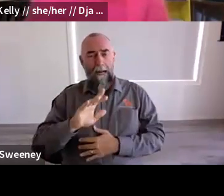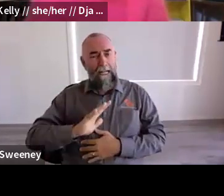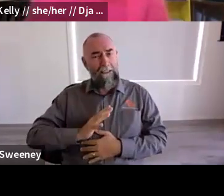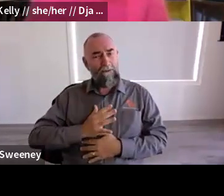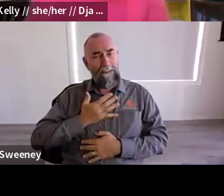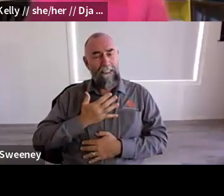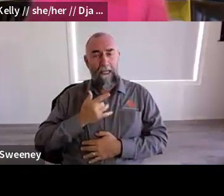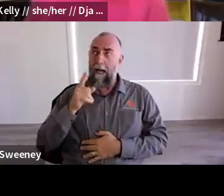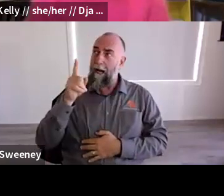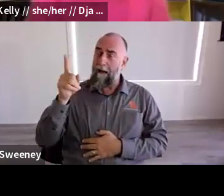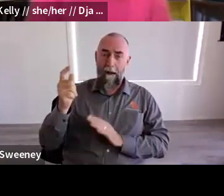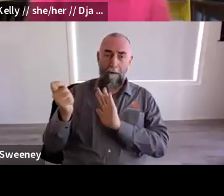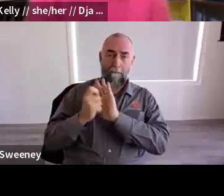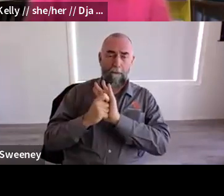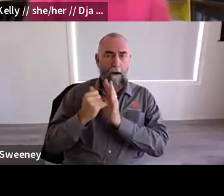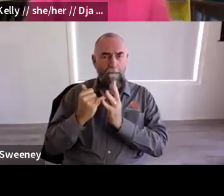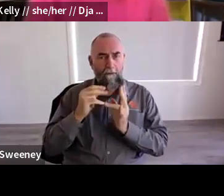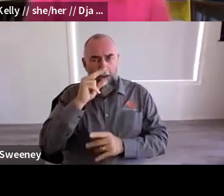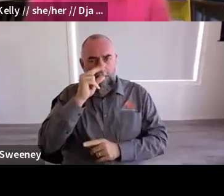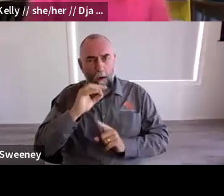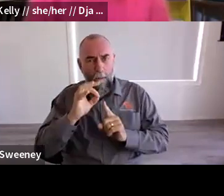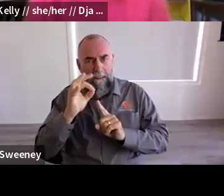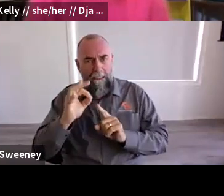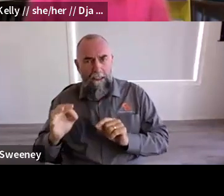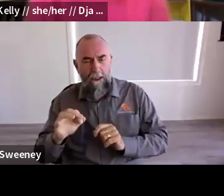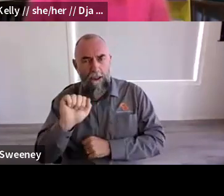big and it's complex and it's intertwined. And I think it's really